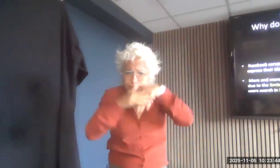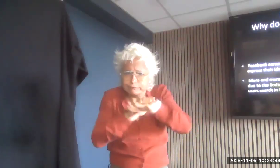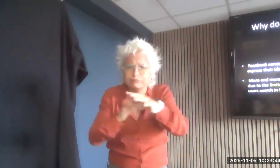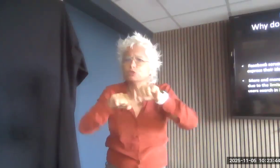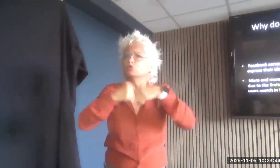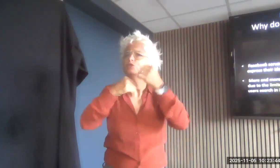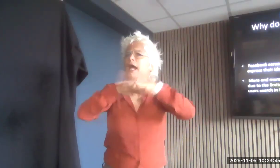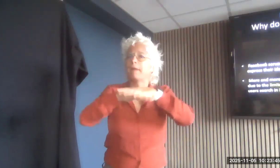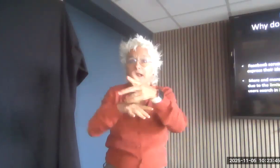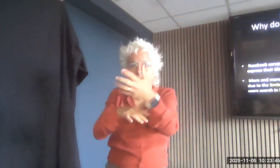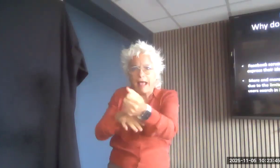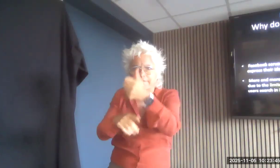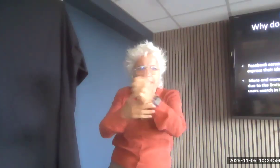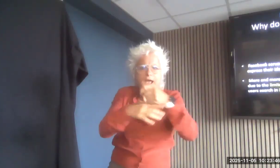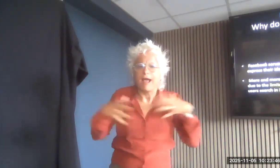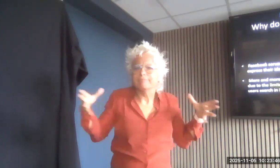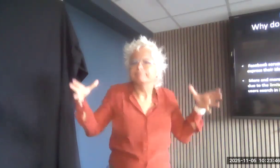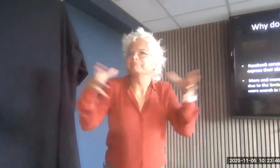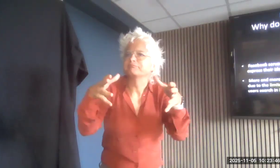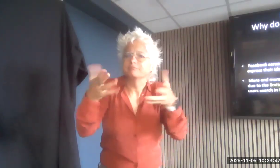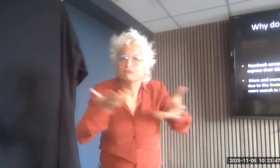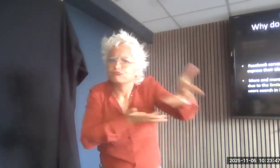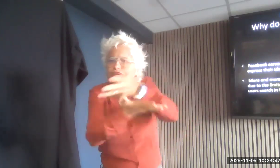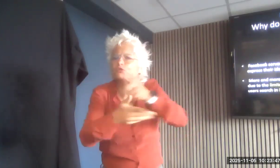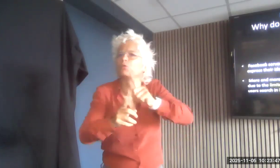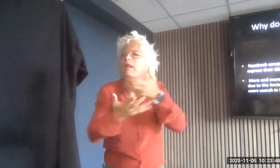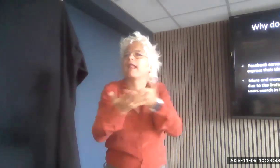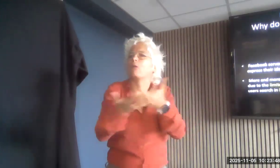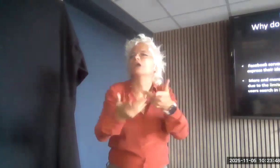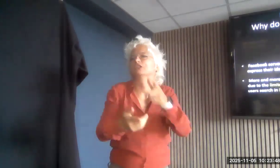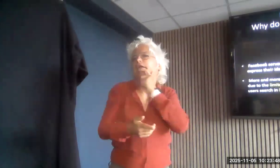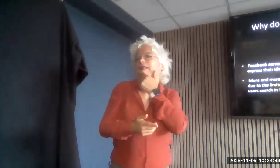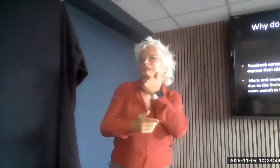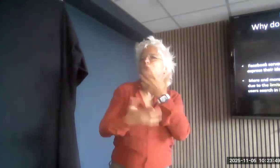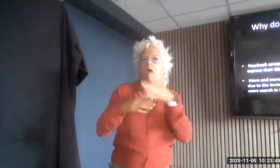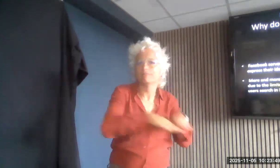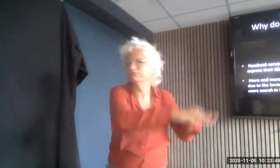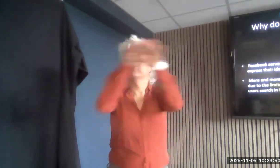Not being able to access support in, their own countries and, being able to find social networks, that? They can have.